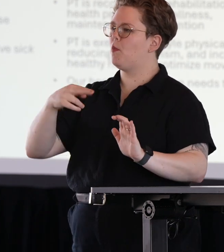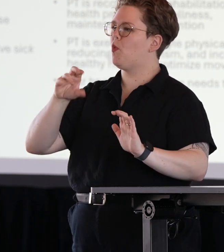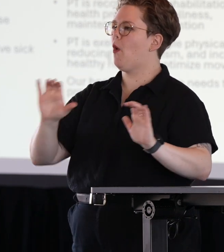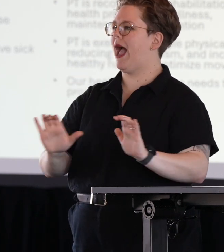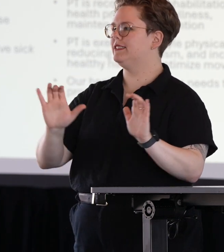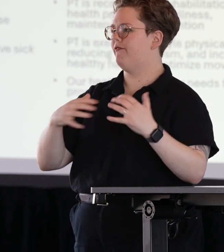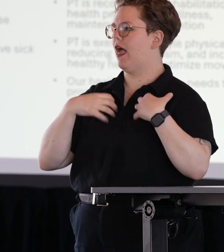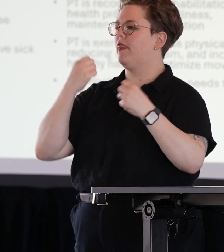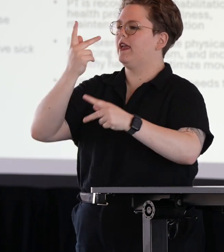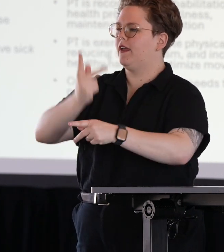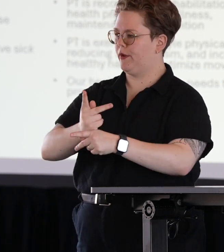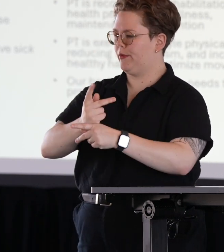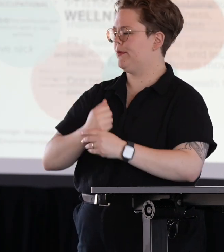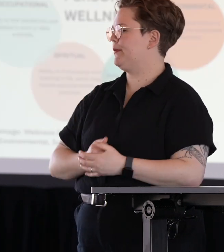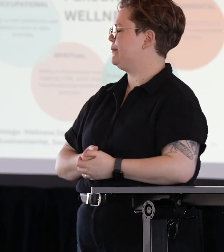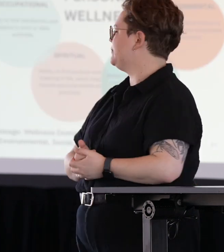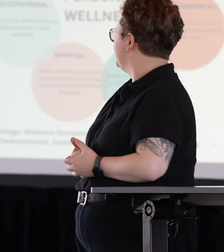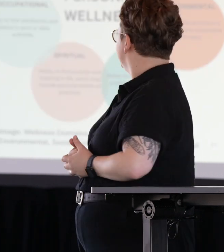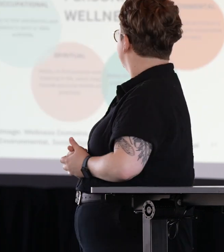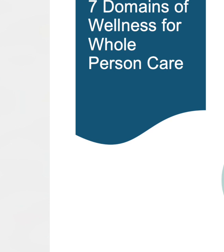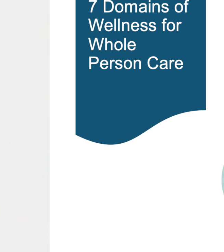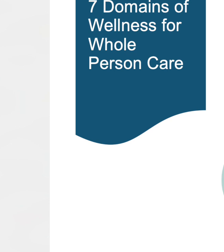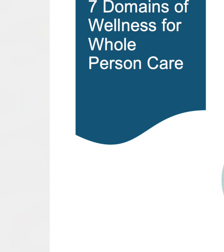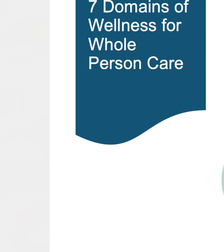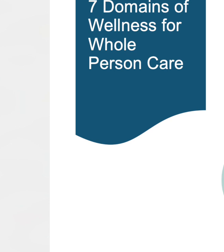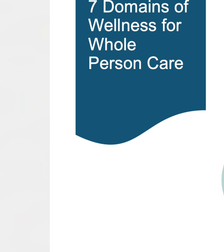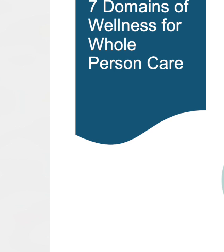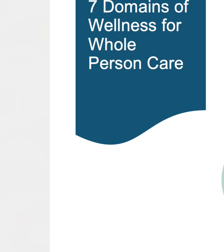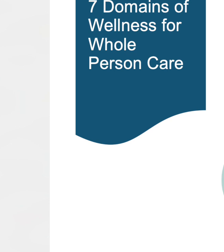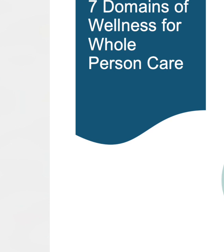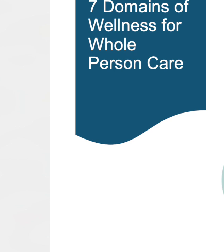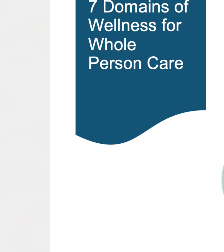system. All right, we think those things in mind. I thought